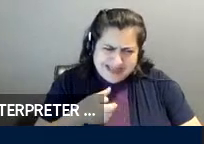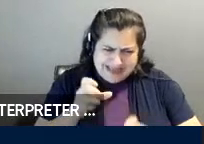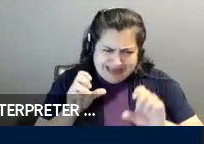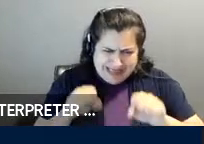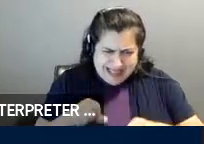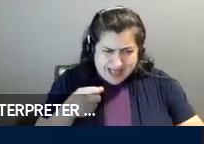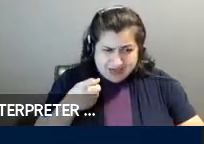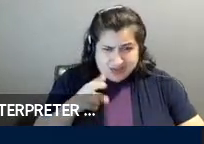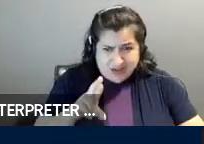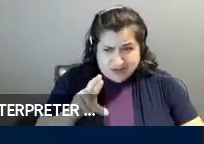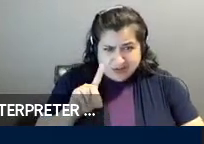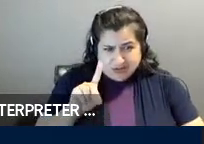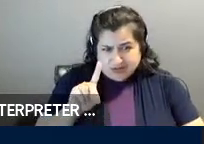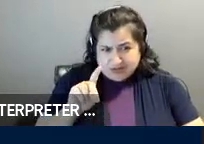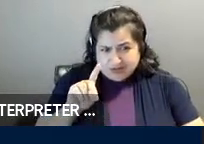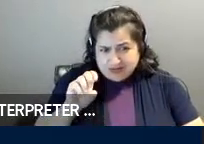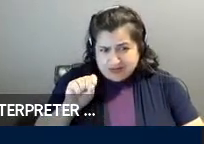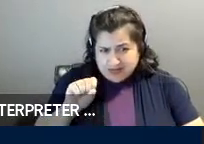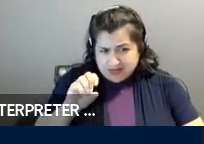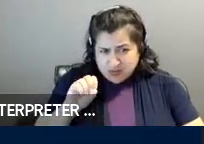can speak to it if you'd like, Dr. D'Souza.